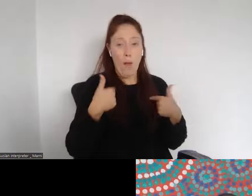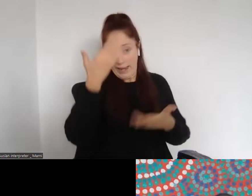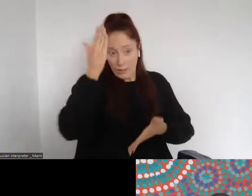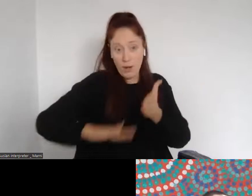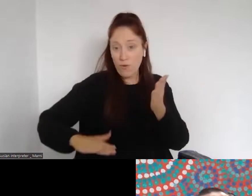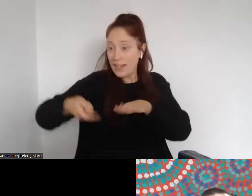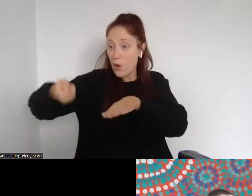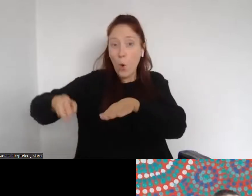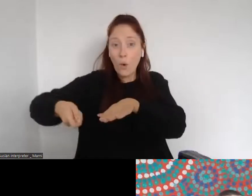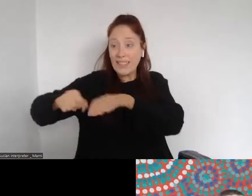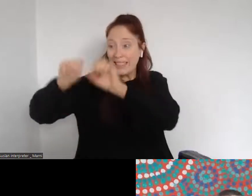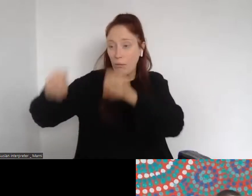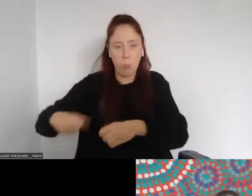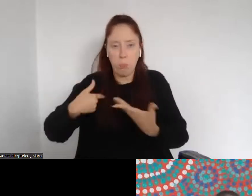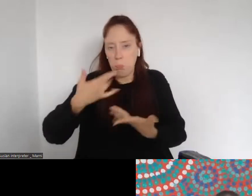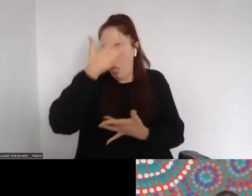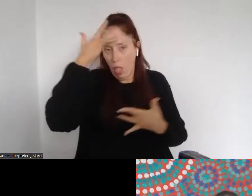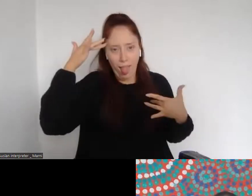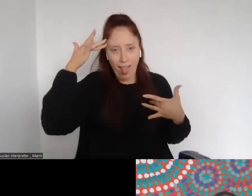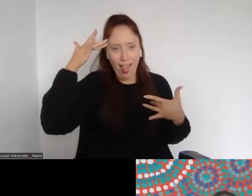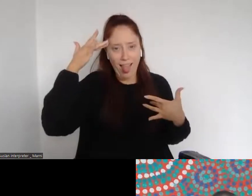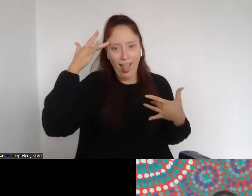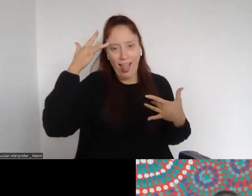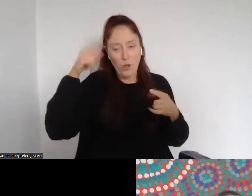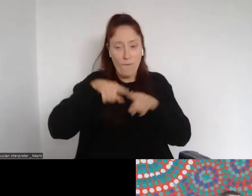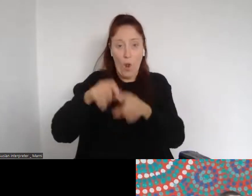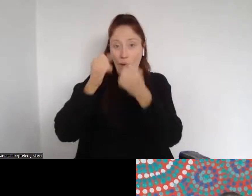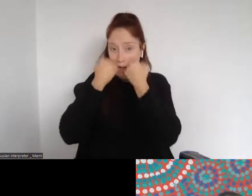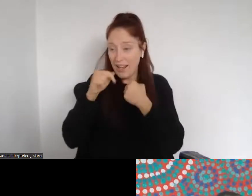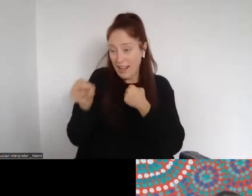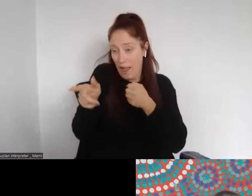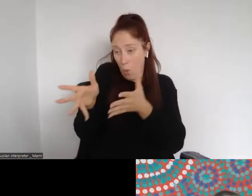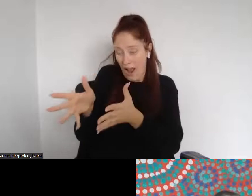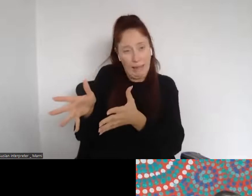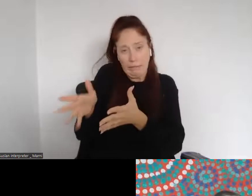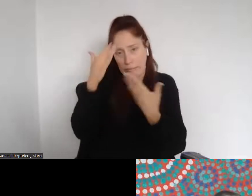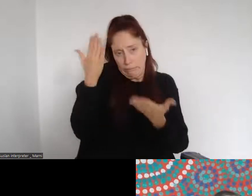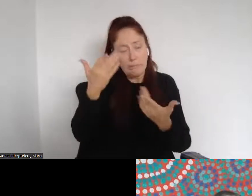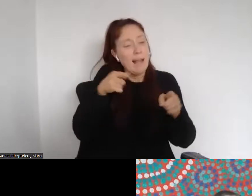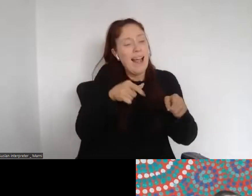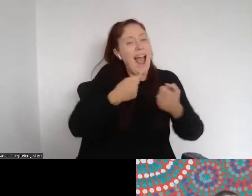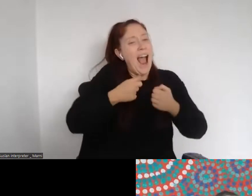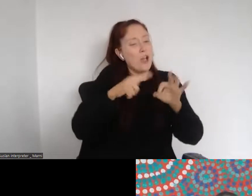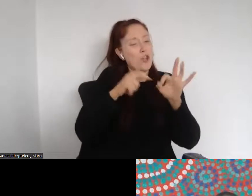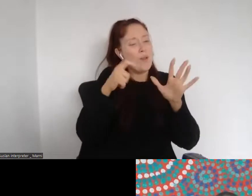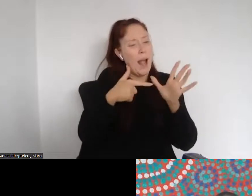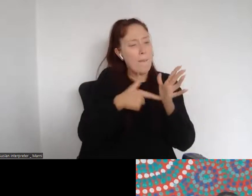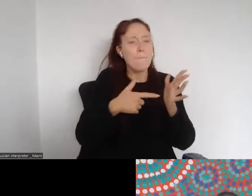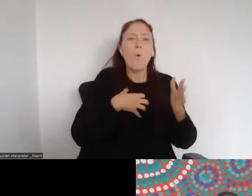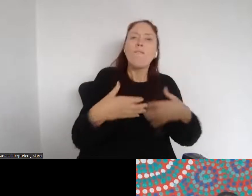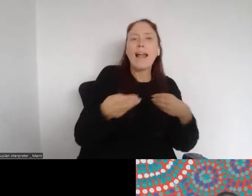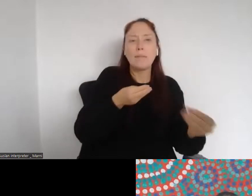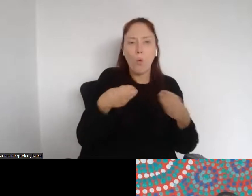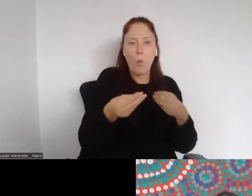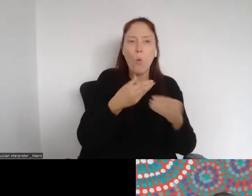so to talk about the strict rules of evidence, but it allows a bit more flexibility and accessibility